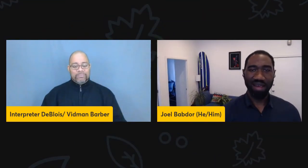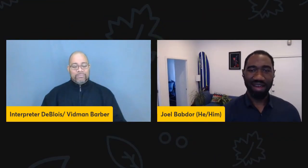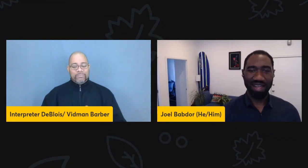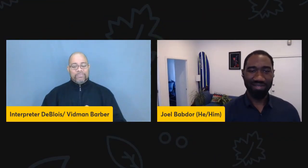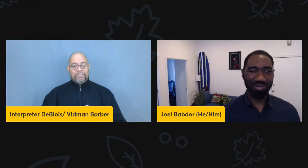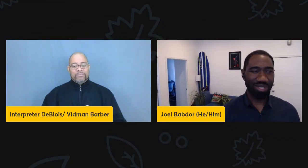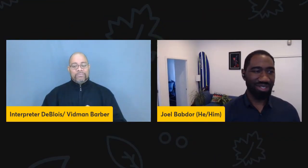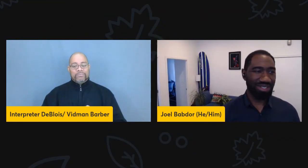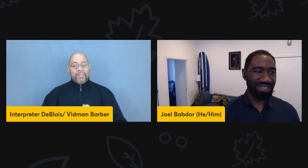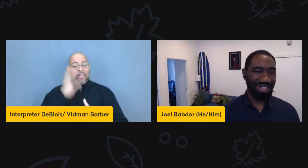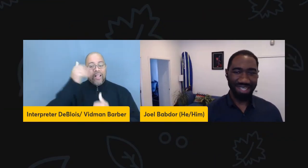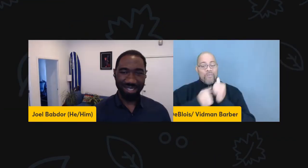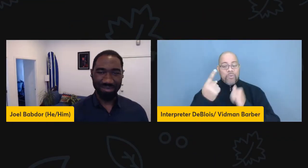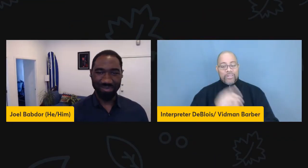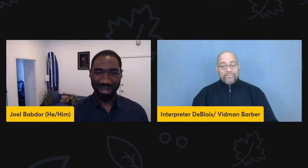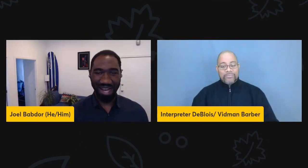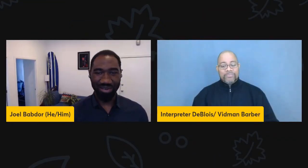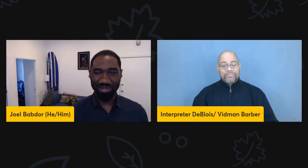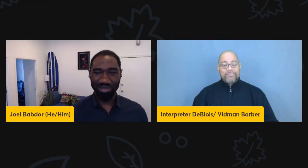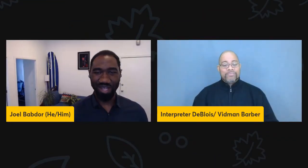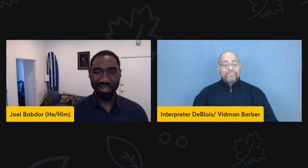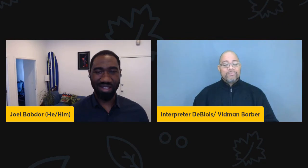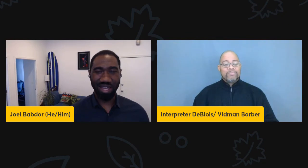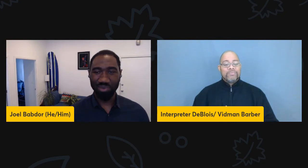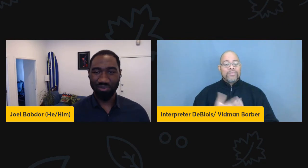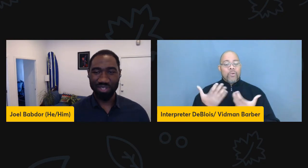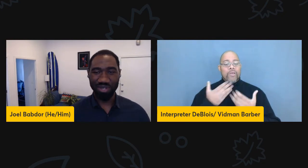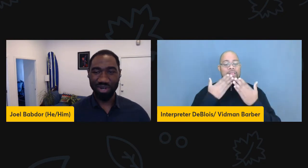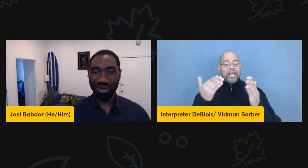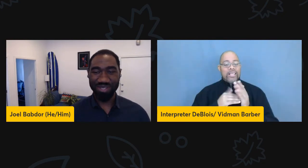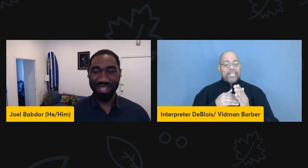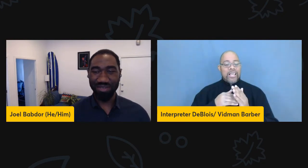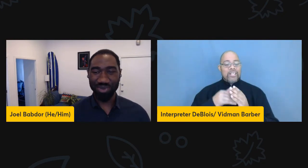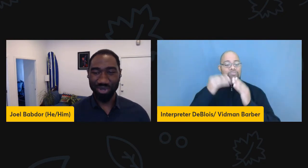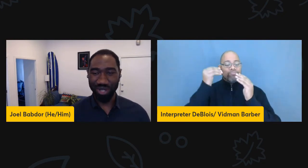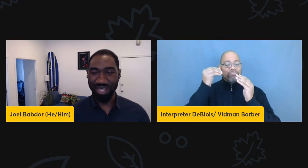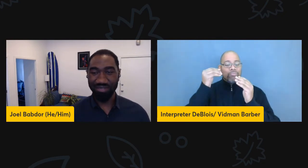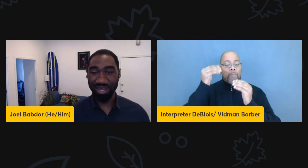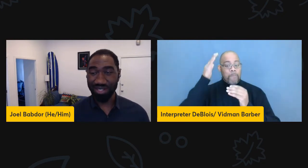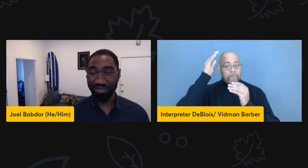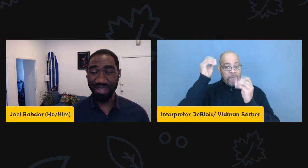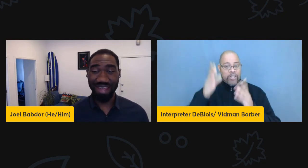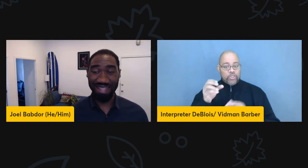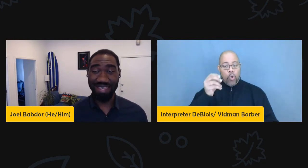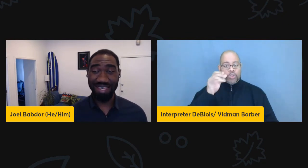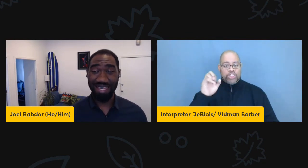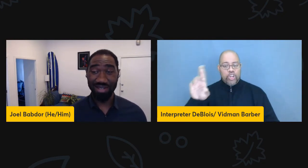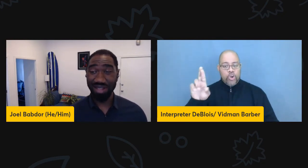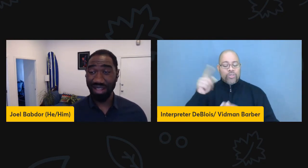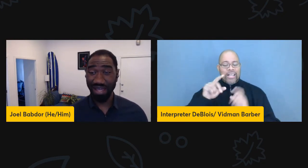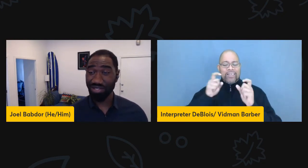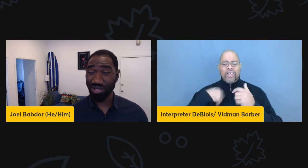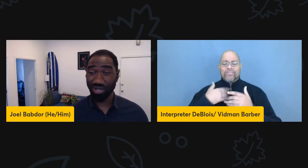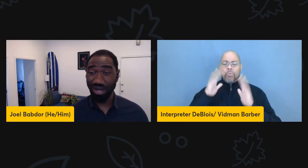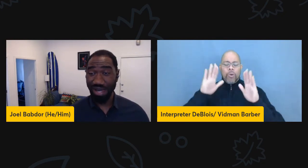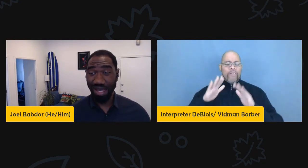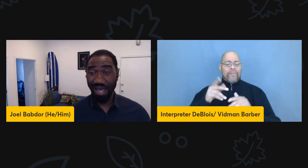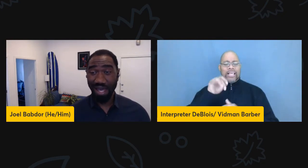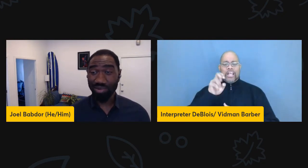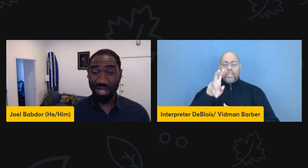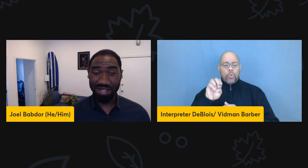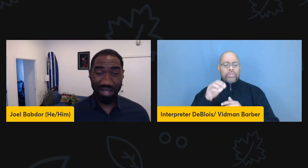Dr. Joel Babdor: Hi, everyone. I want to thank again Professor OCA for giving us a fantastic keynote lecture, and really set